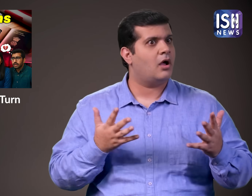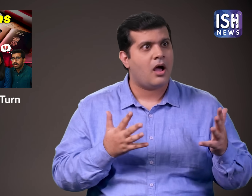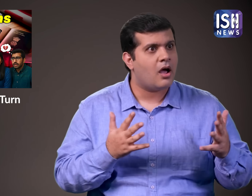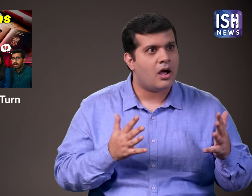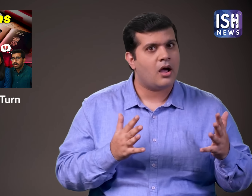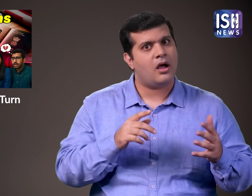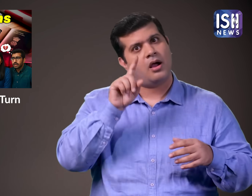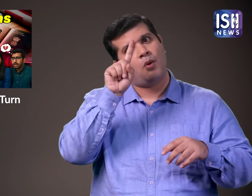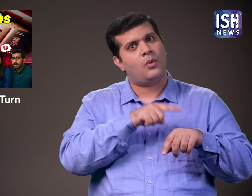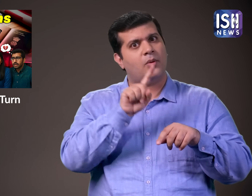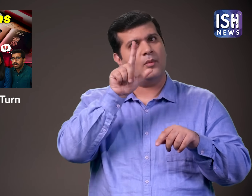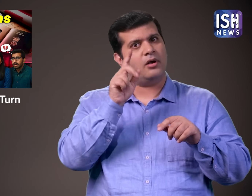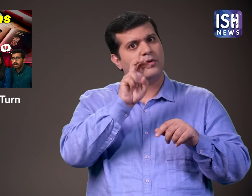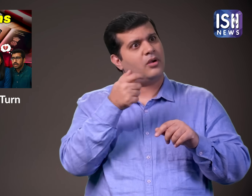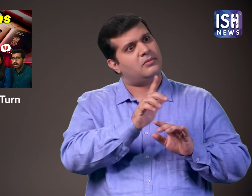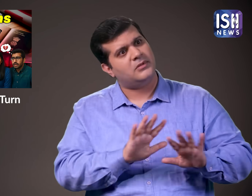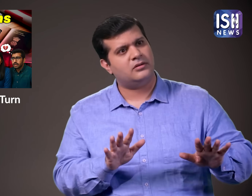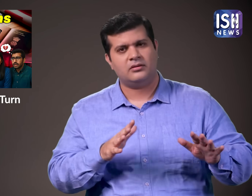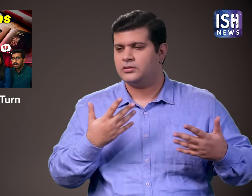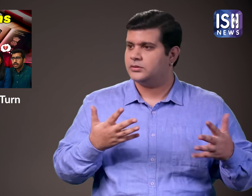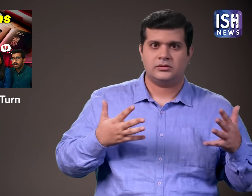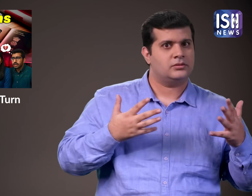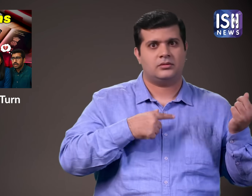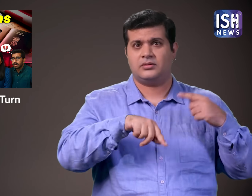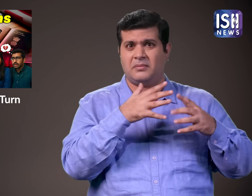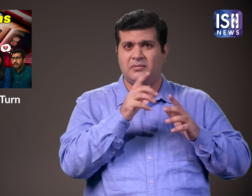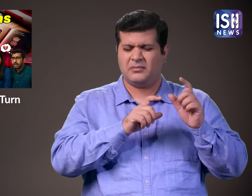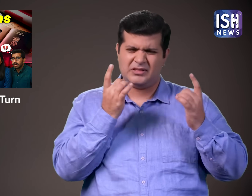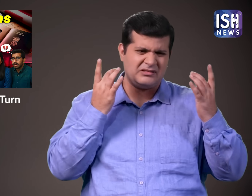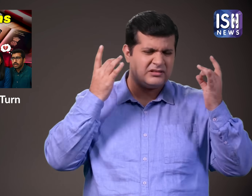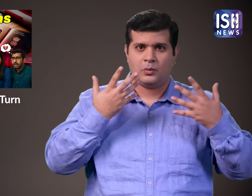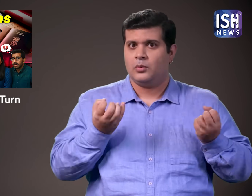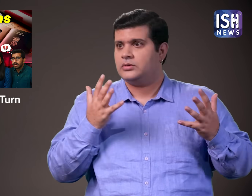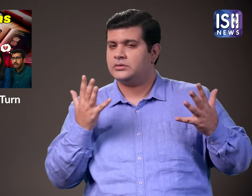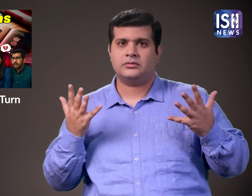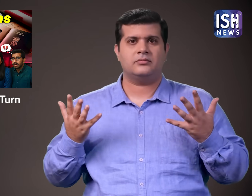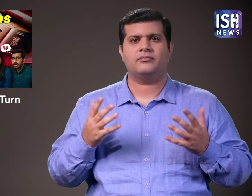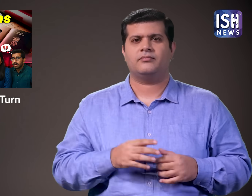Instead, it was clarified that it's a one time fee. This made them anxious.